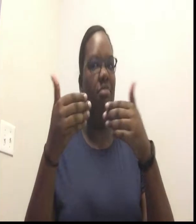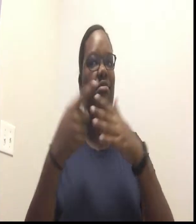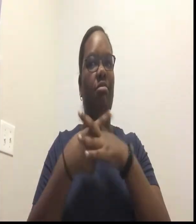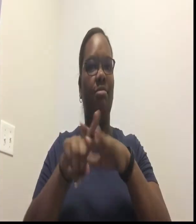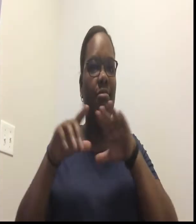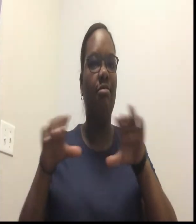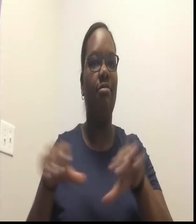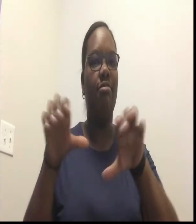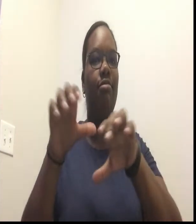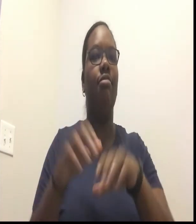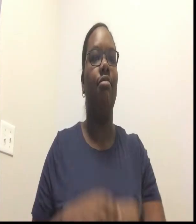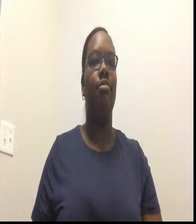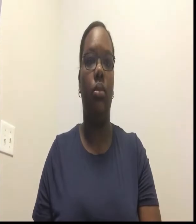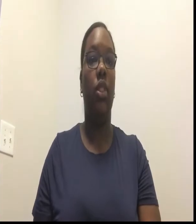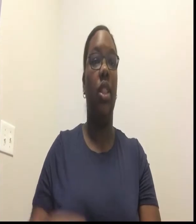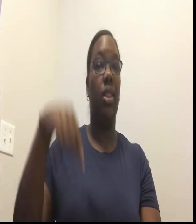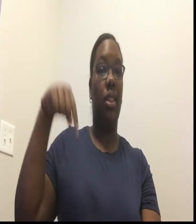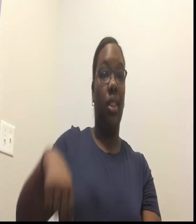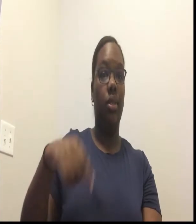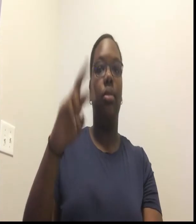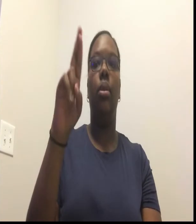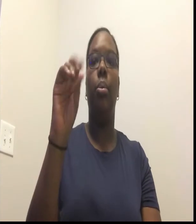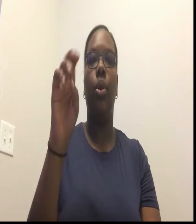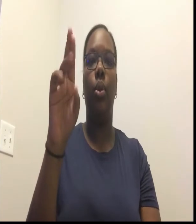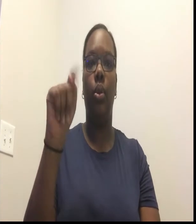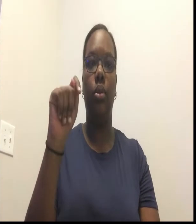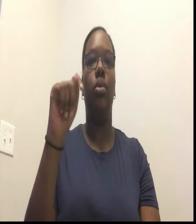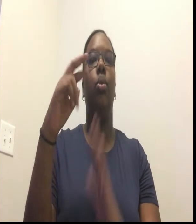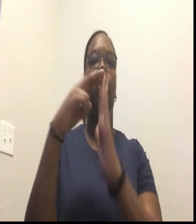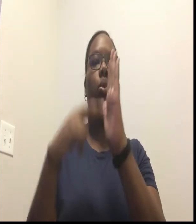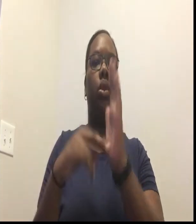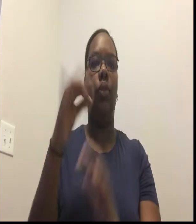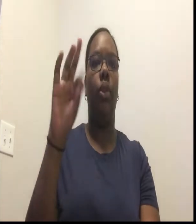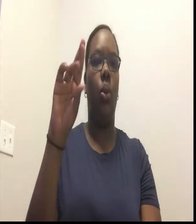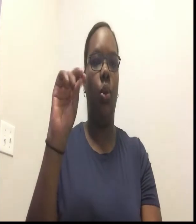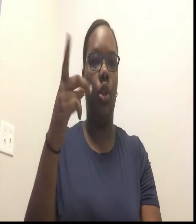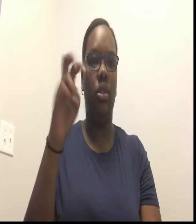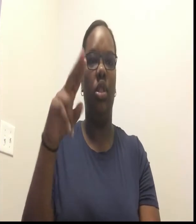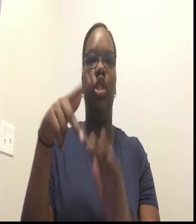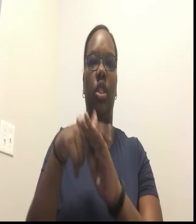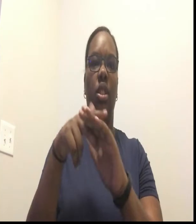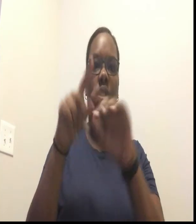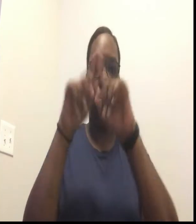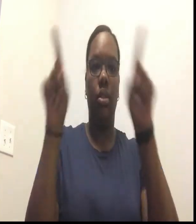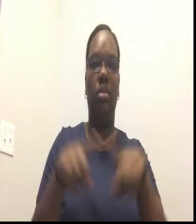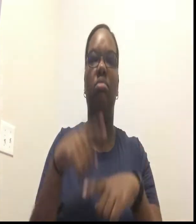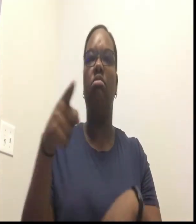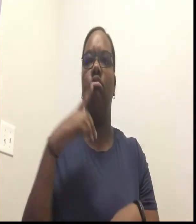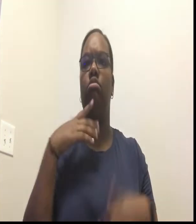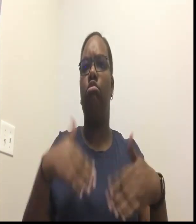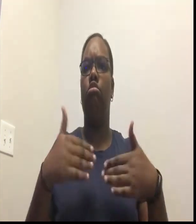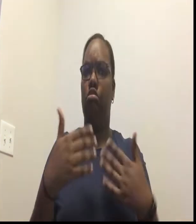This is a Robert's Rules of Order cheetsheet. It's very handy to have around